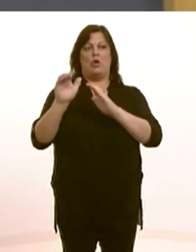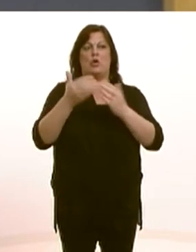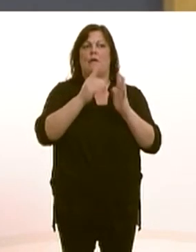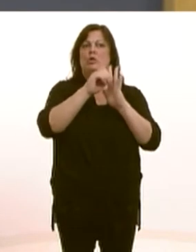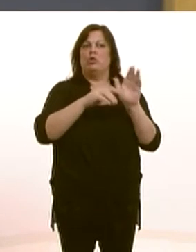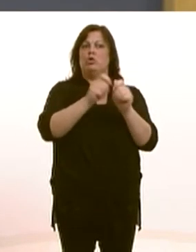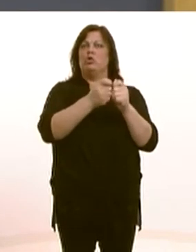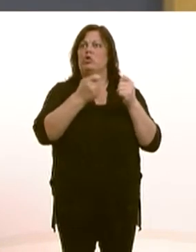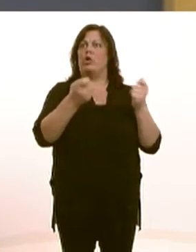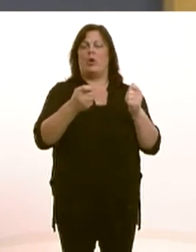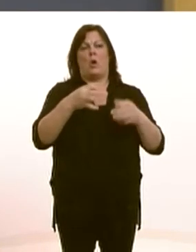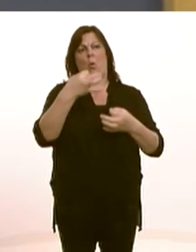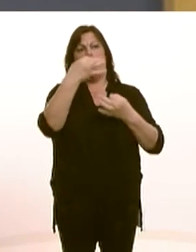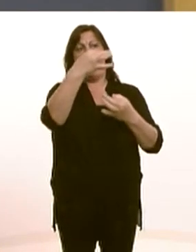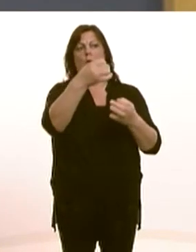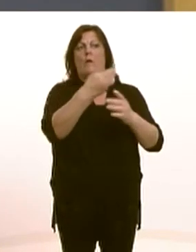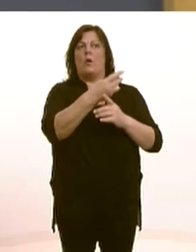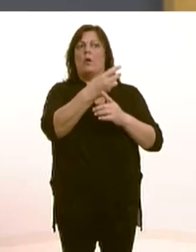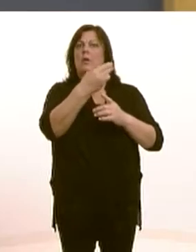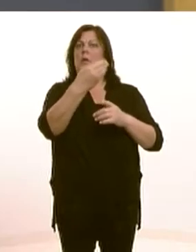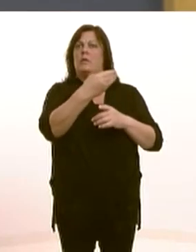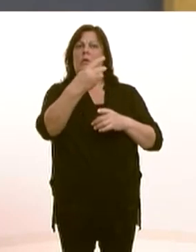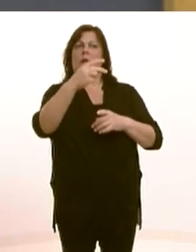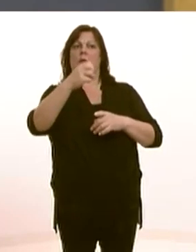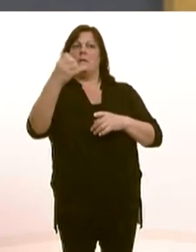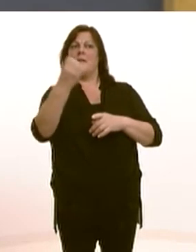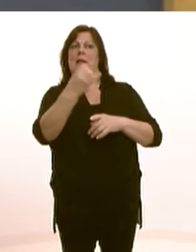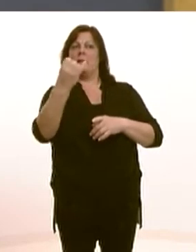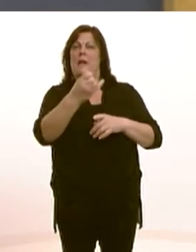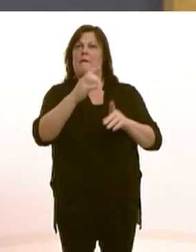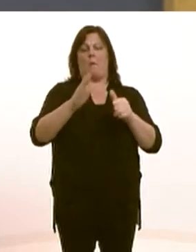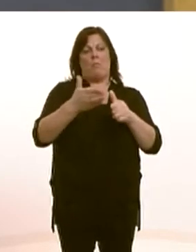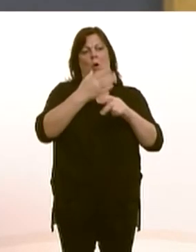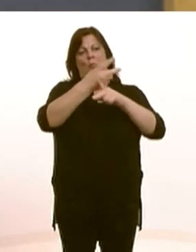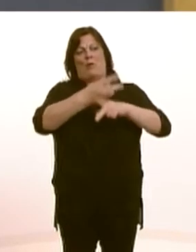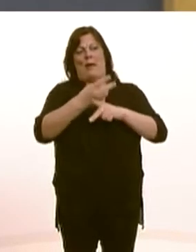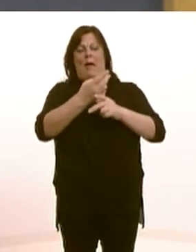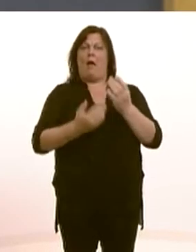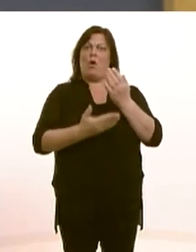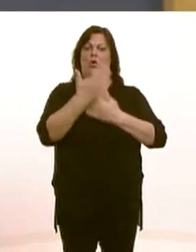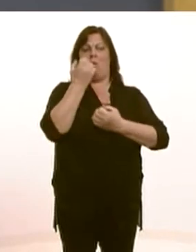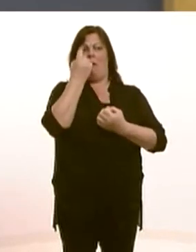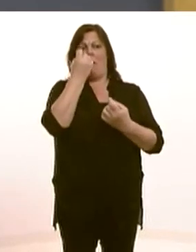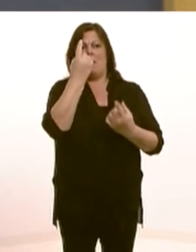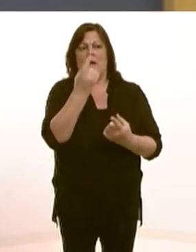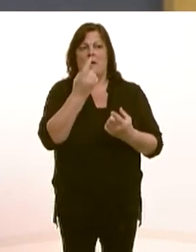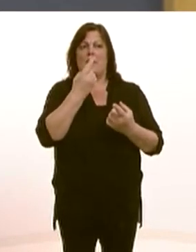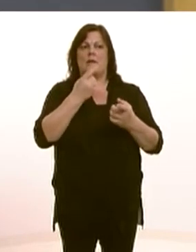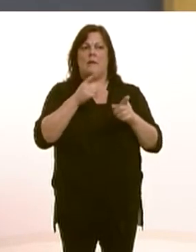2016 in the primary care innovation category for its innovation in community pharmacy triage